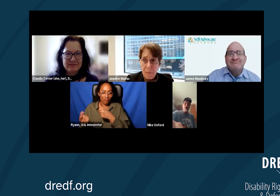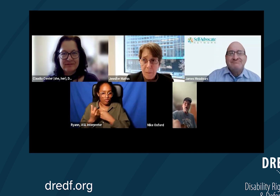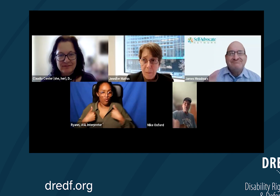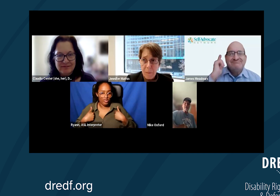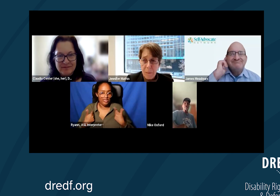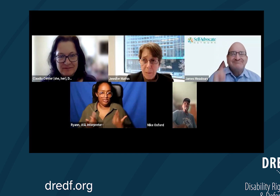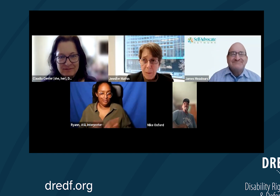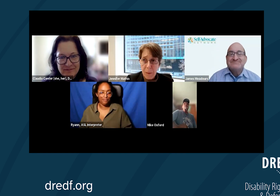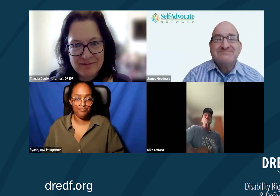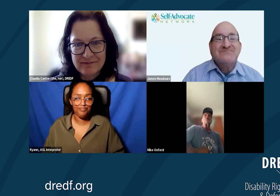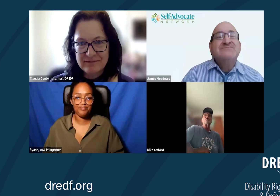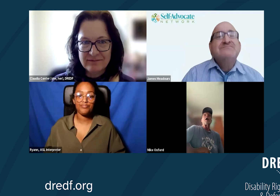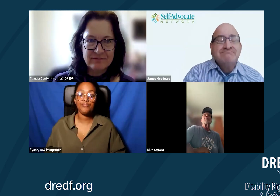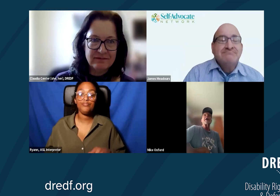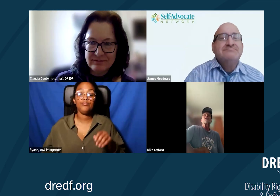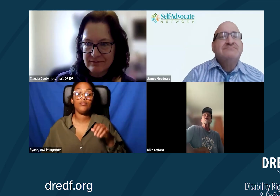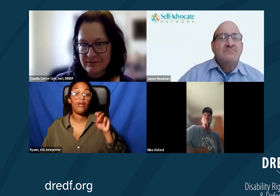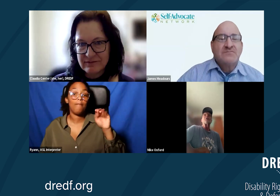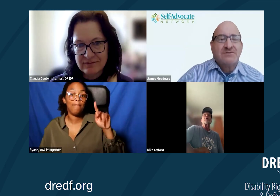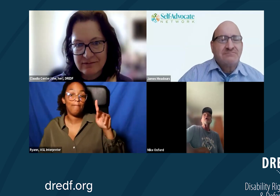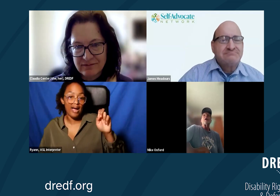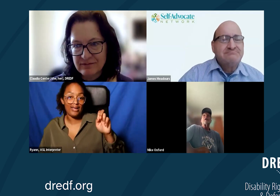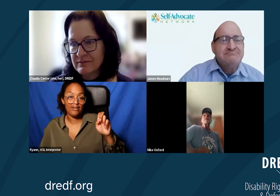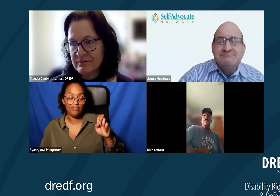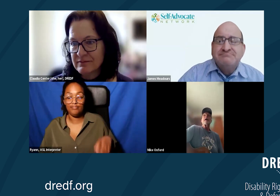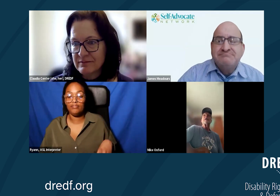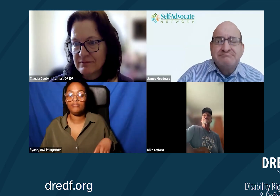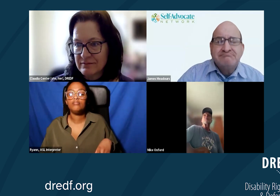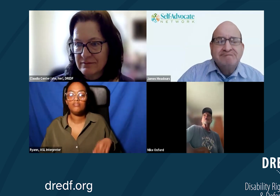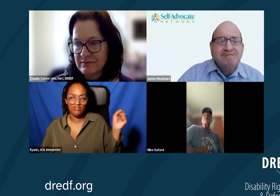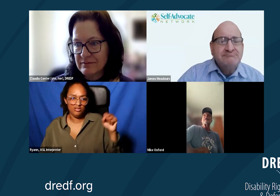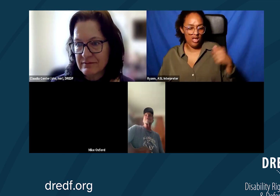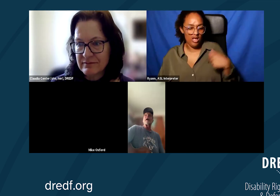I was just going to say, too, back to Jennifer, is that in terms of things